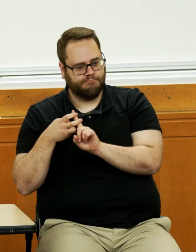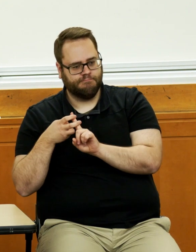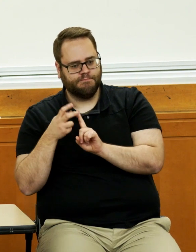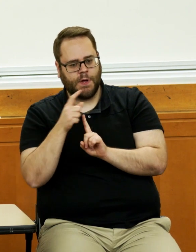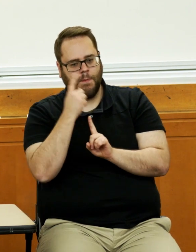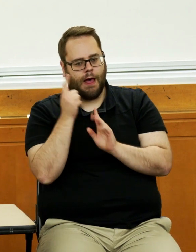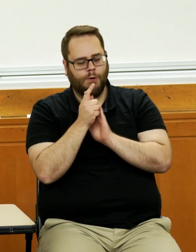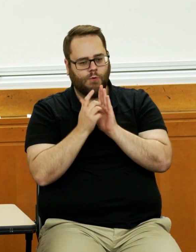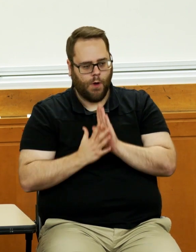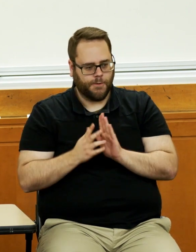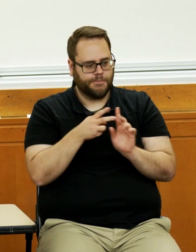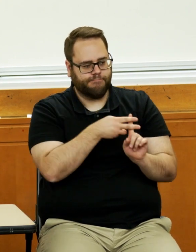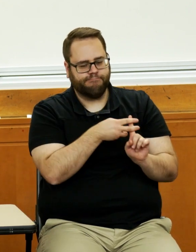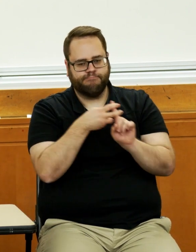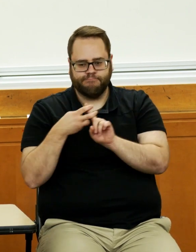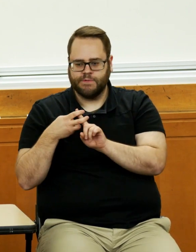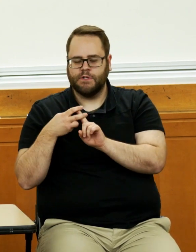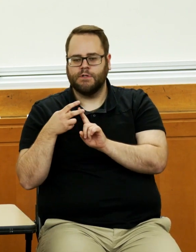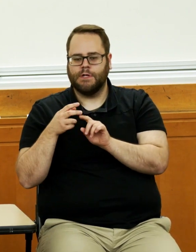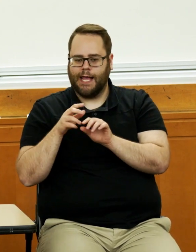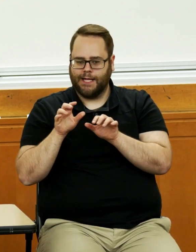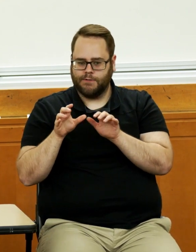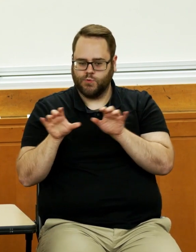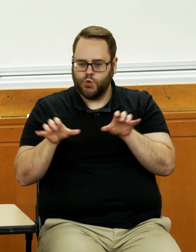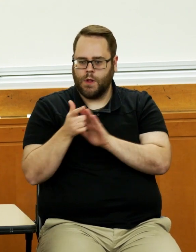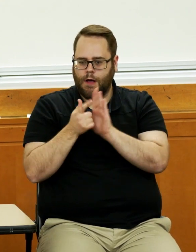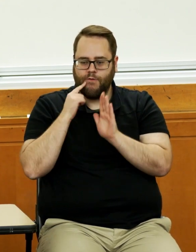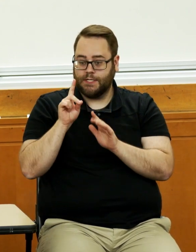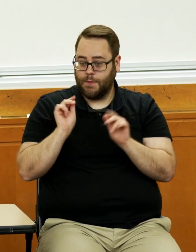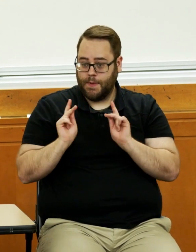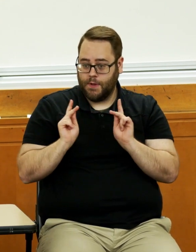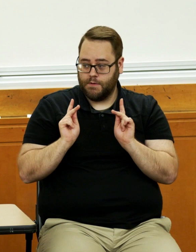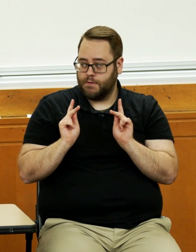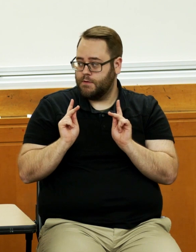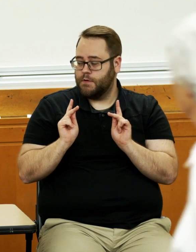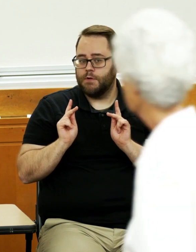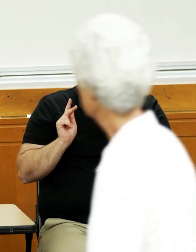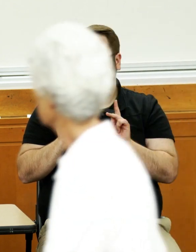lawyers to do law for disabled people? In terms of like with the approach of